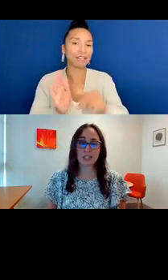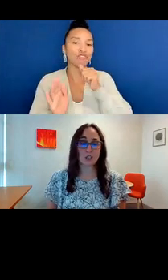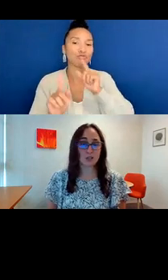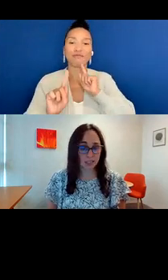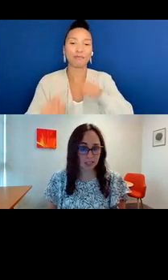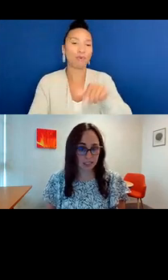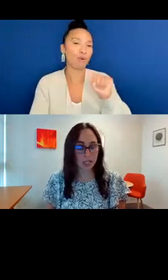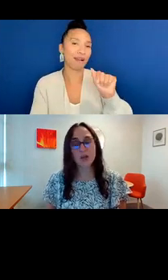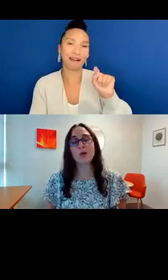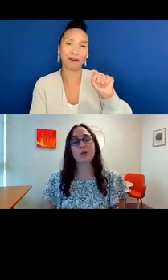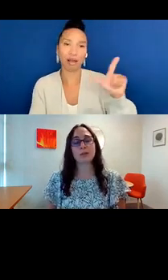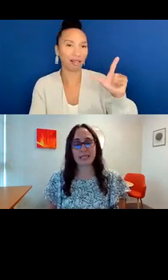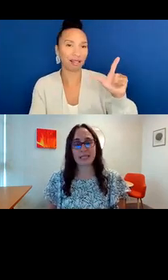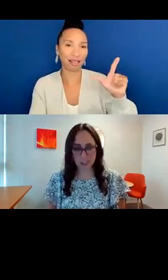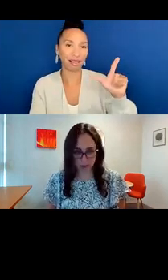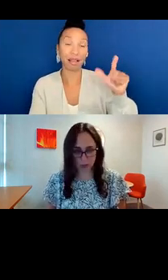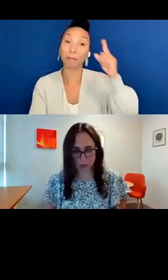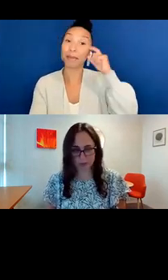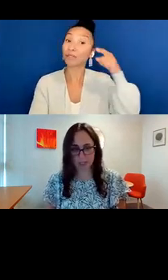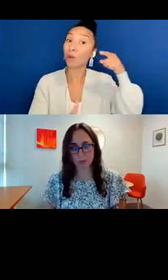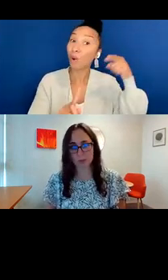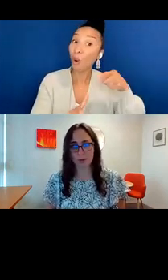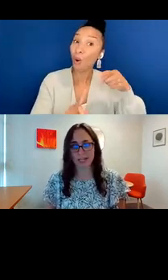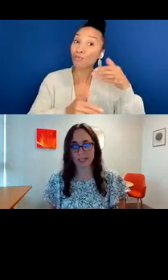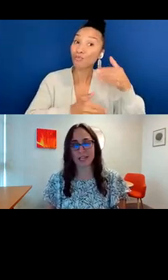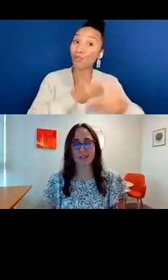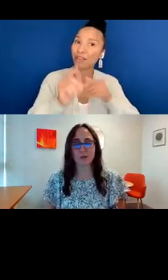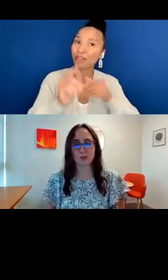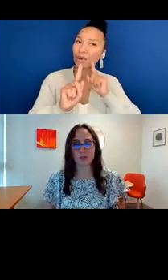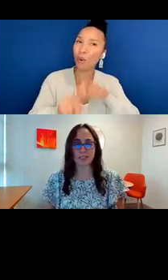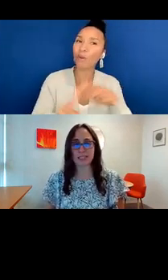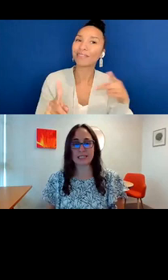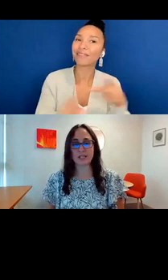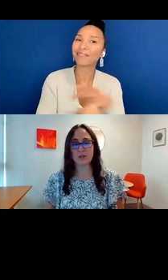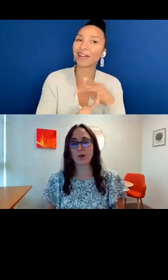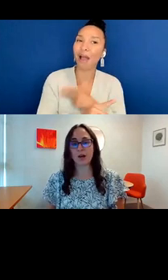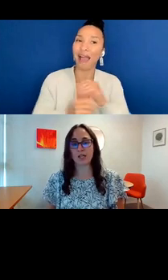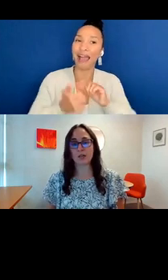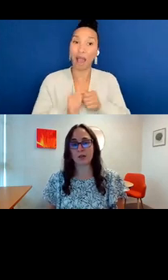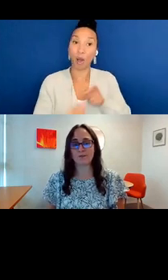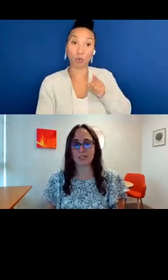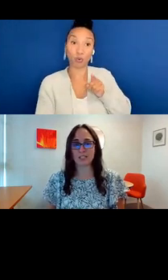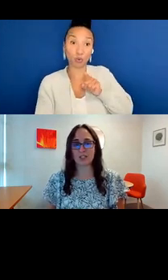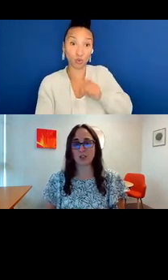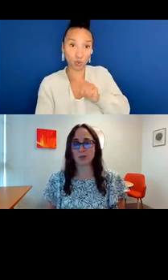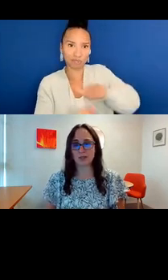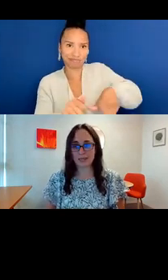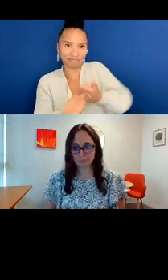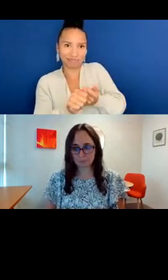to provide services related to your OVW grant and the services that you are grant-funded to provide.